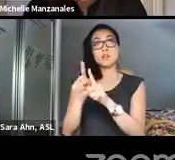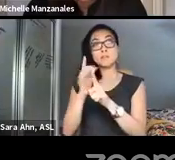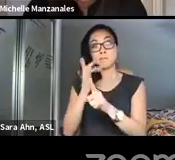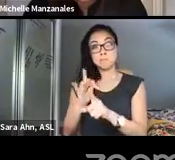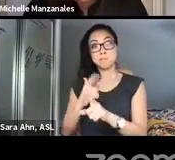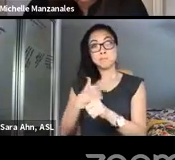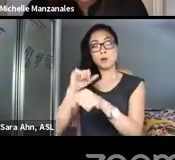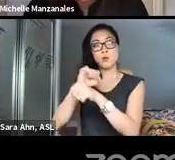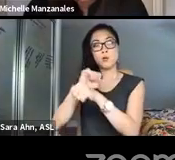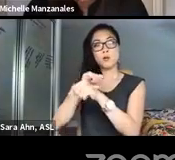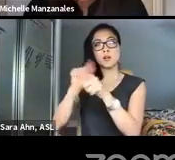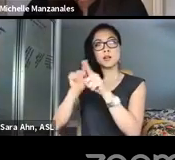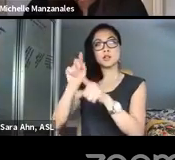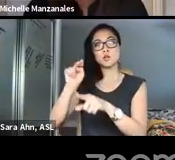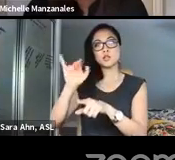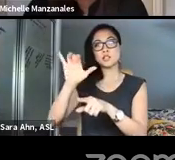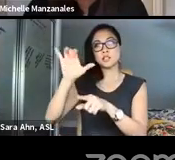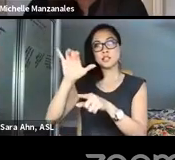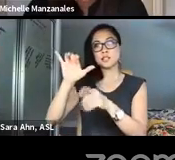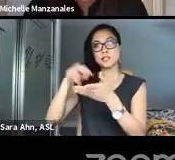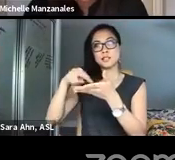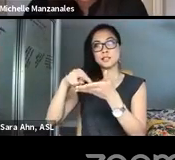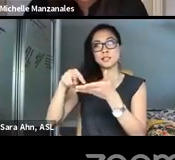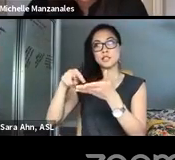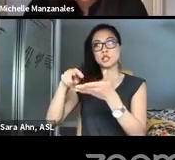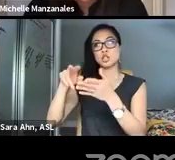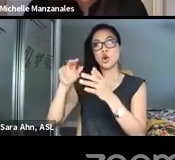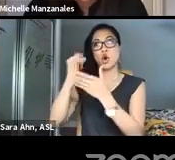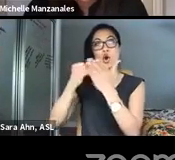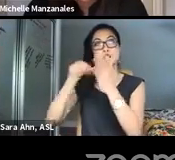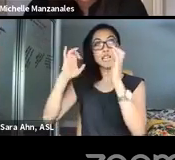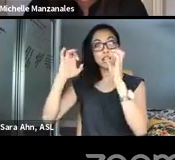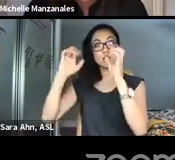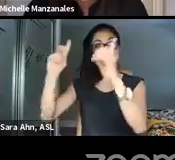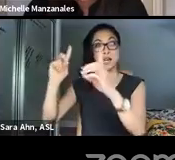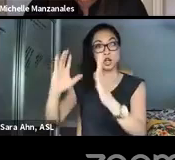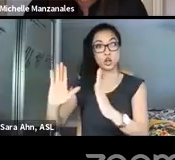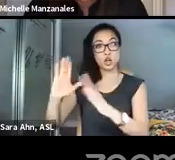since the beginning. Alejandra Duque Cifuentes: Kimberly,